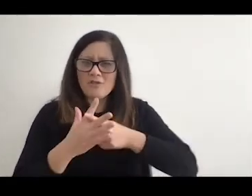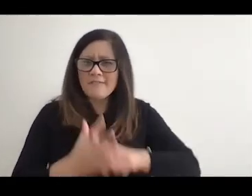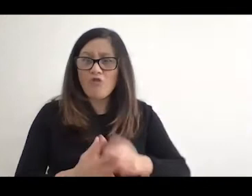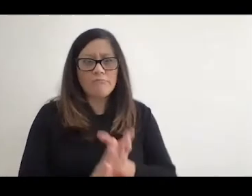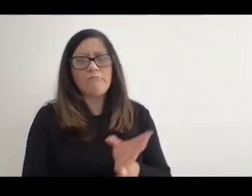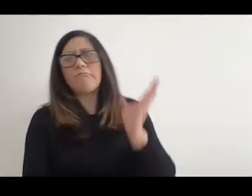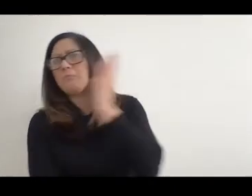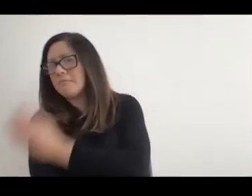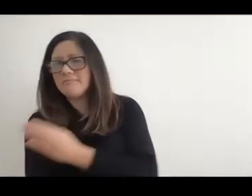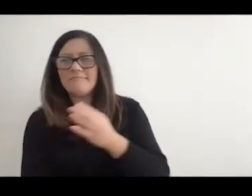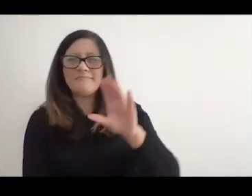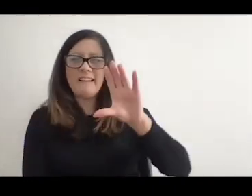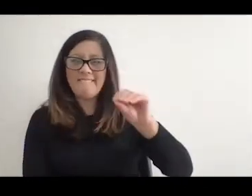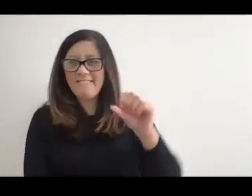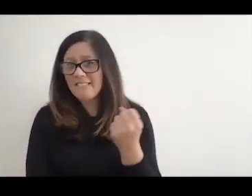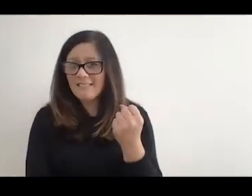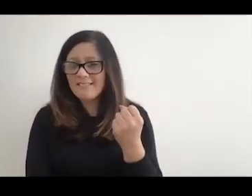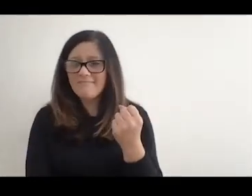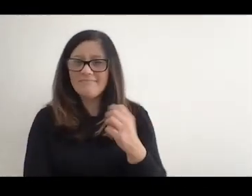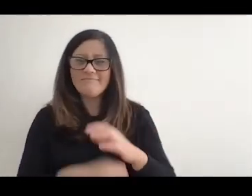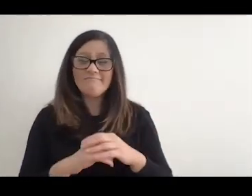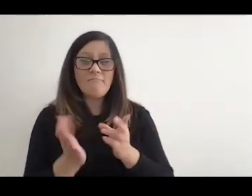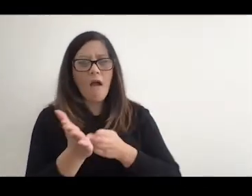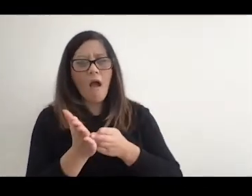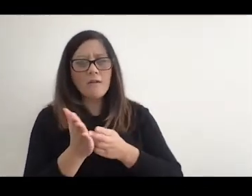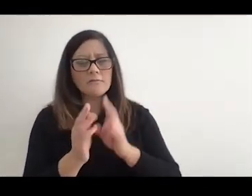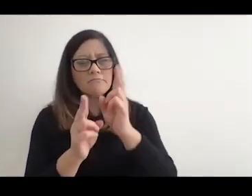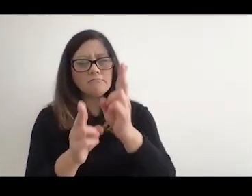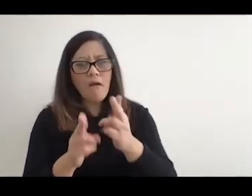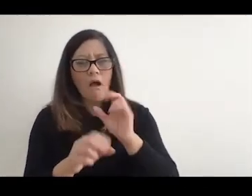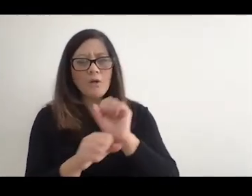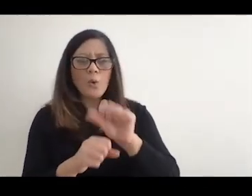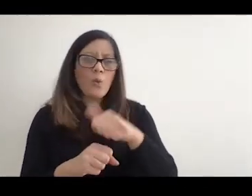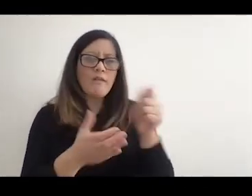And honestly, I am really honored to be working with a Co author